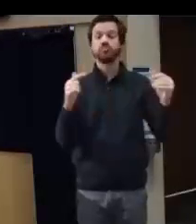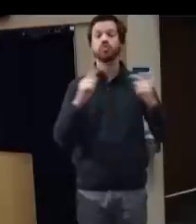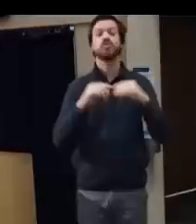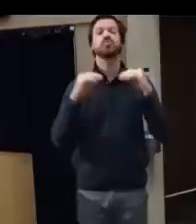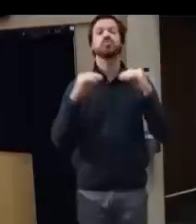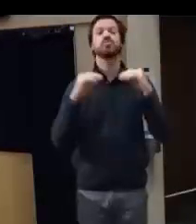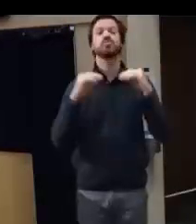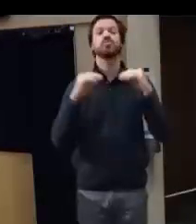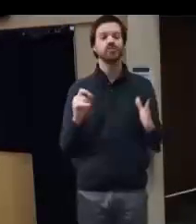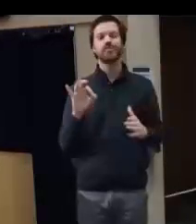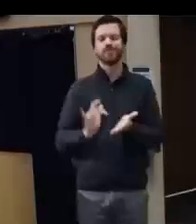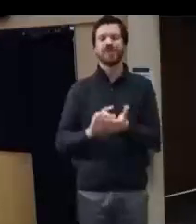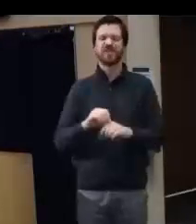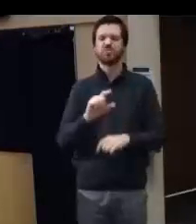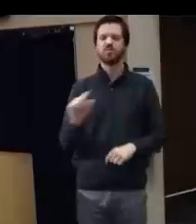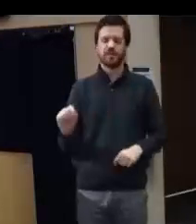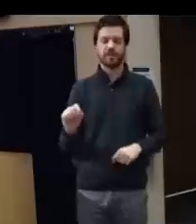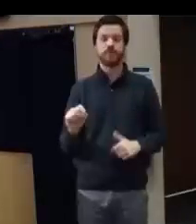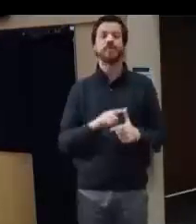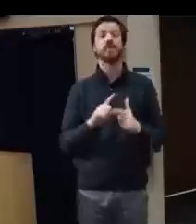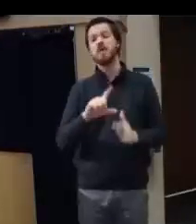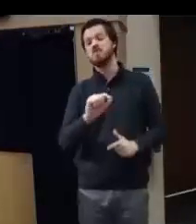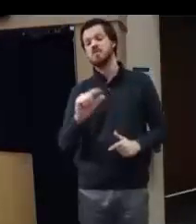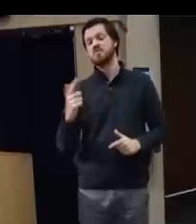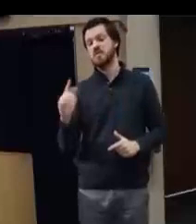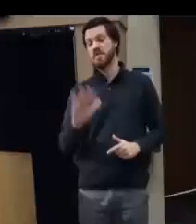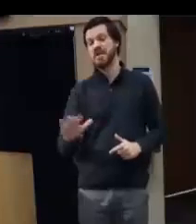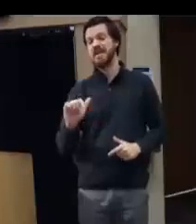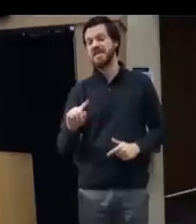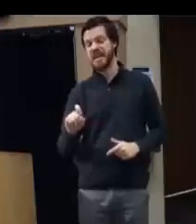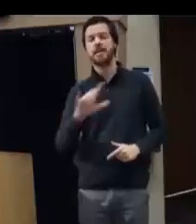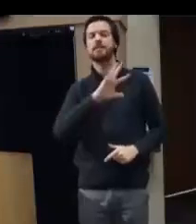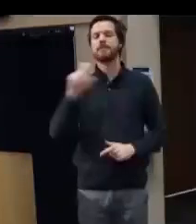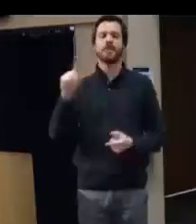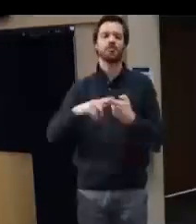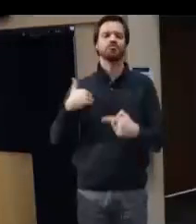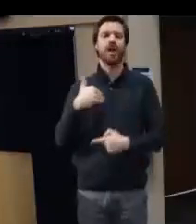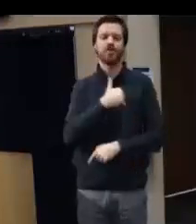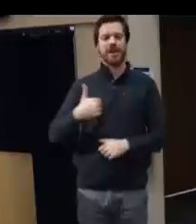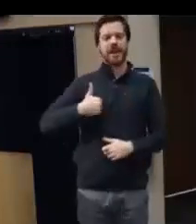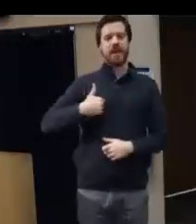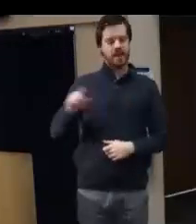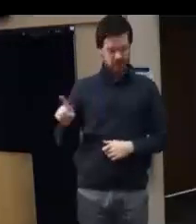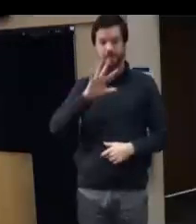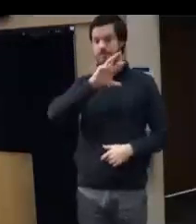medicine in 2020 in late 2021 she returned to her hometown of Toronto Canada and she there